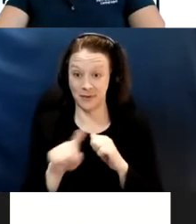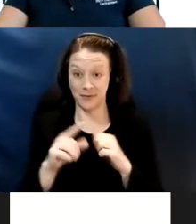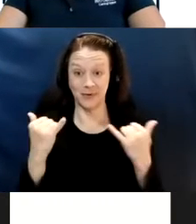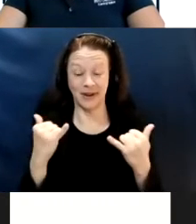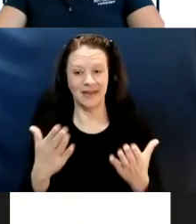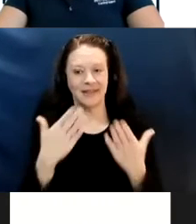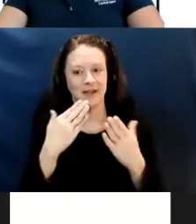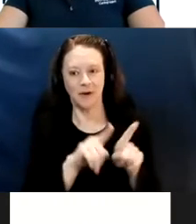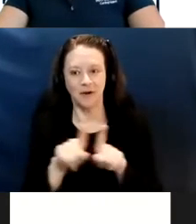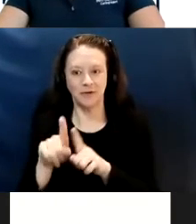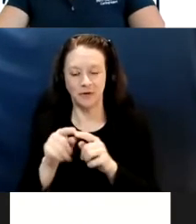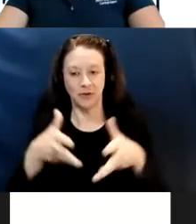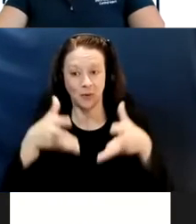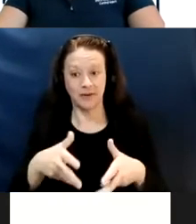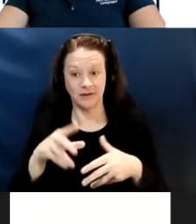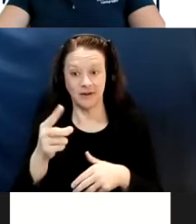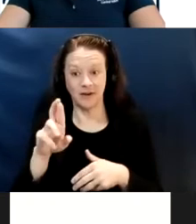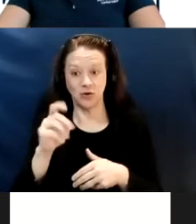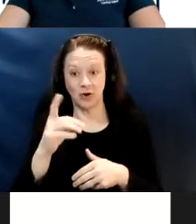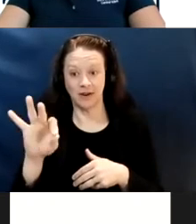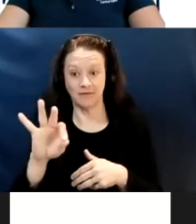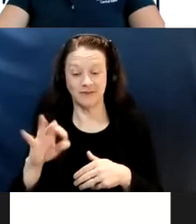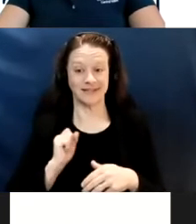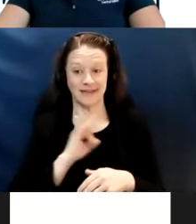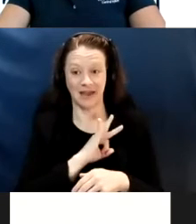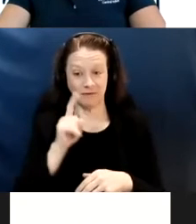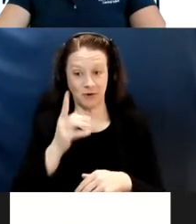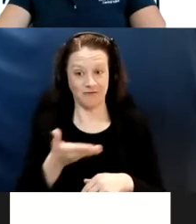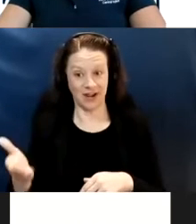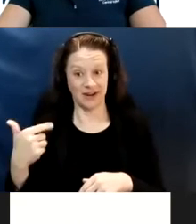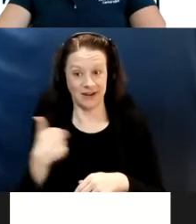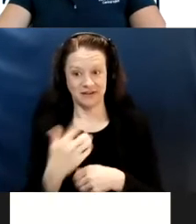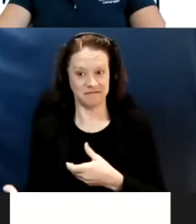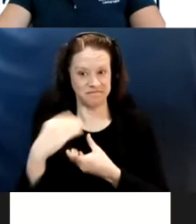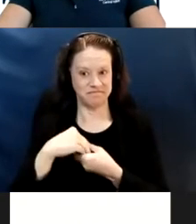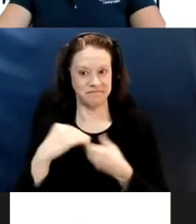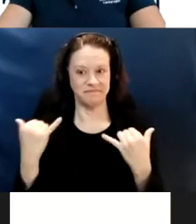to the rest of the DREDF staff also for having us and inviting us to come. Let me just go ahead